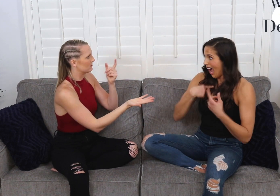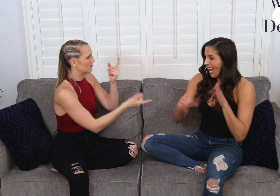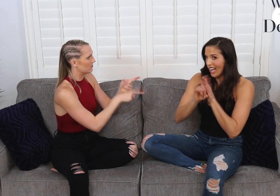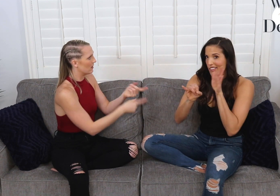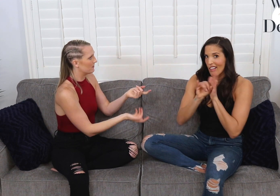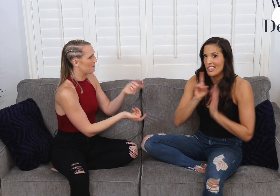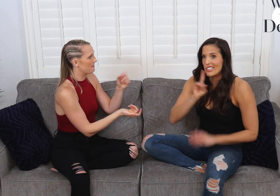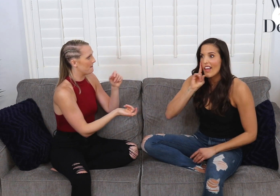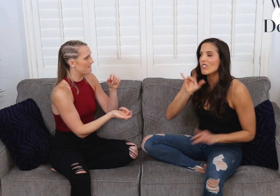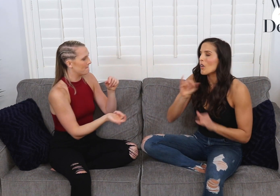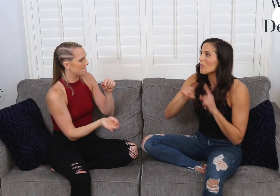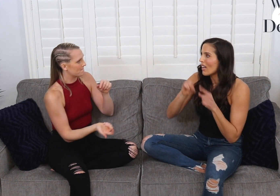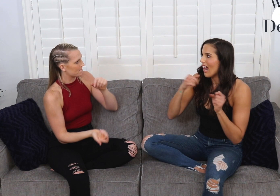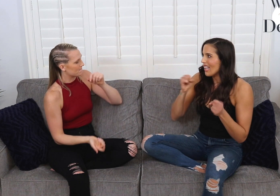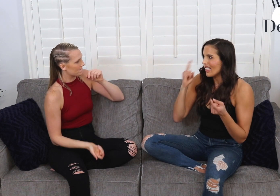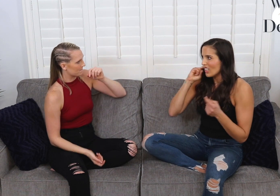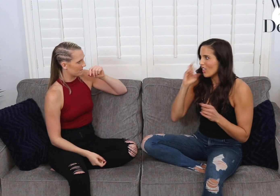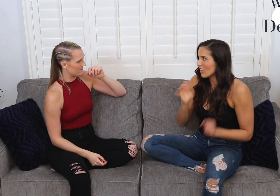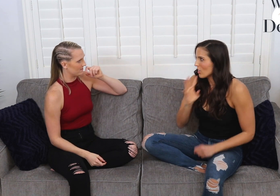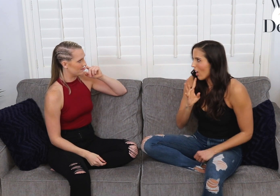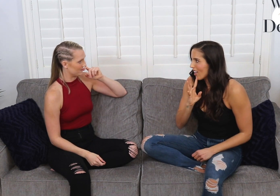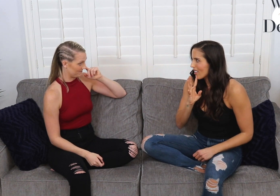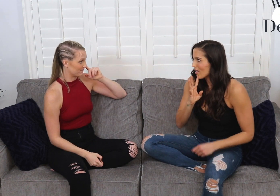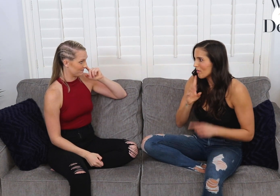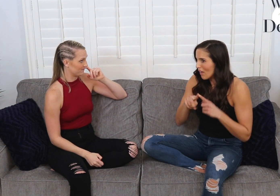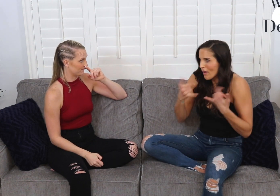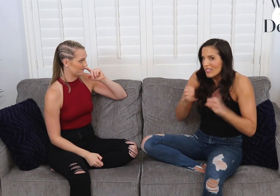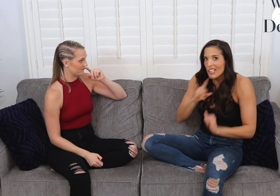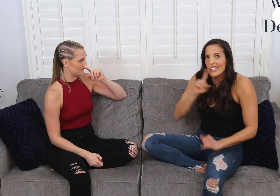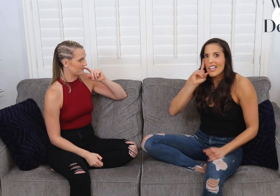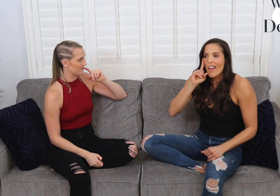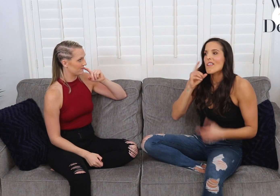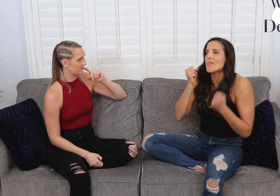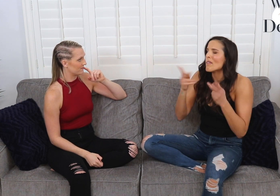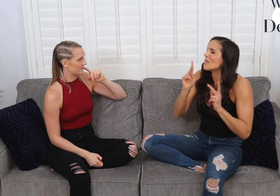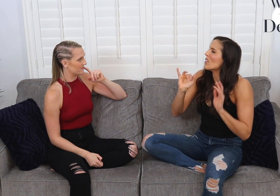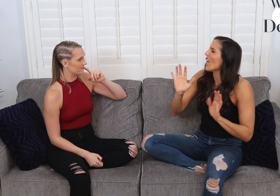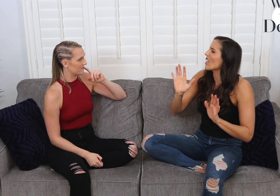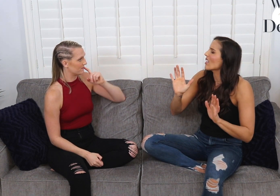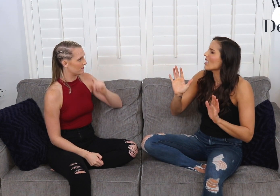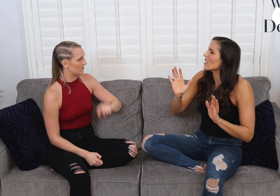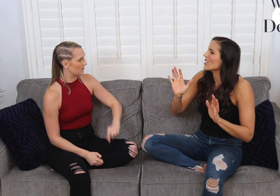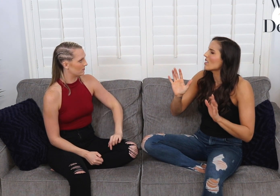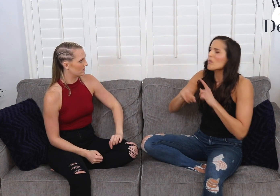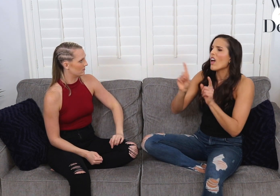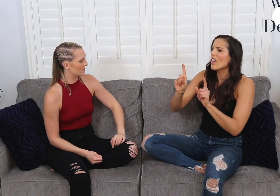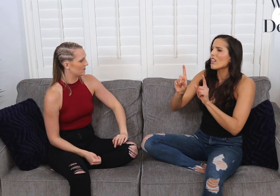like me. I identify myself as Deaf, but I can hear and talk, and many people would be like,